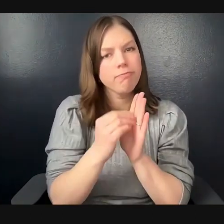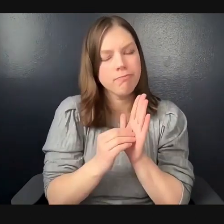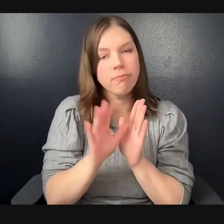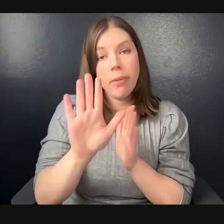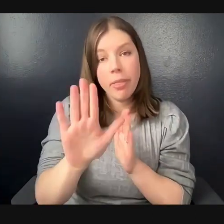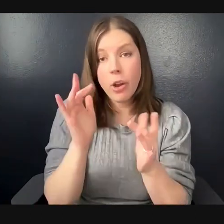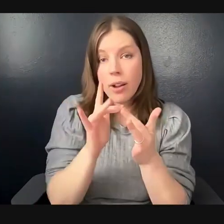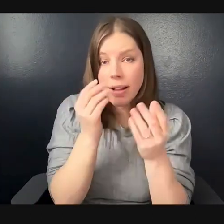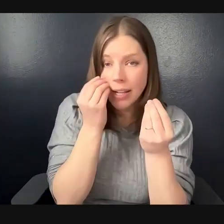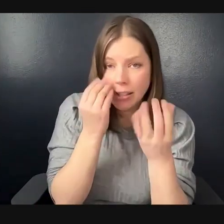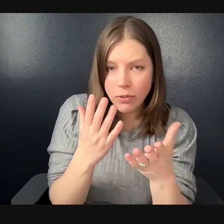So, name people by names.